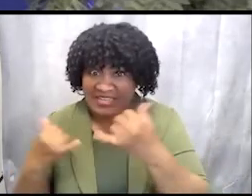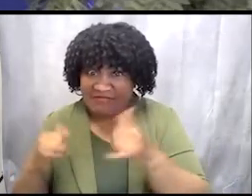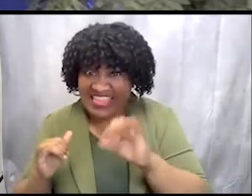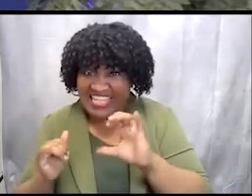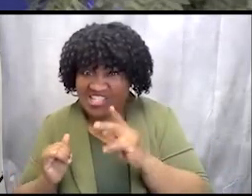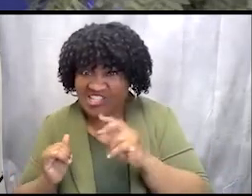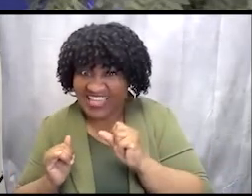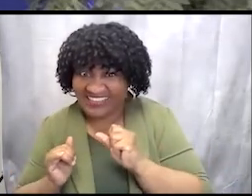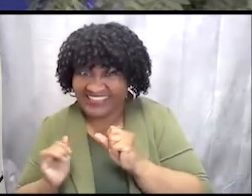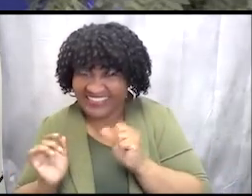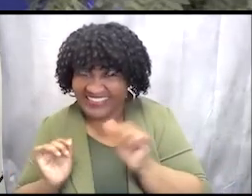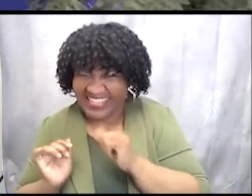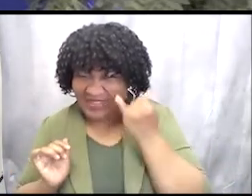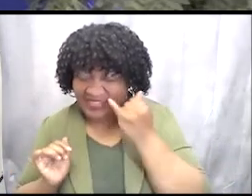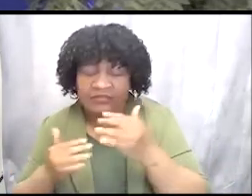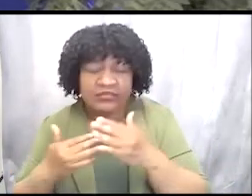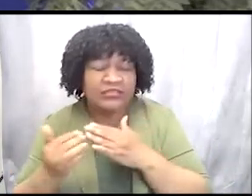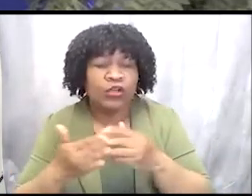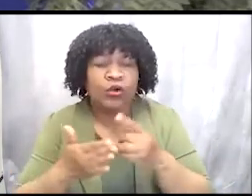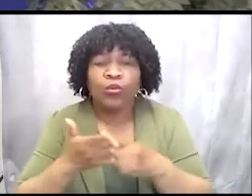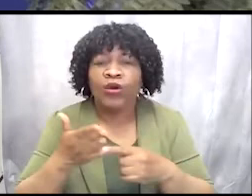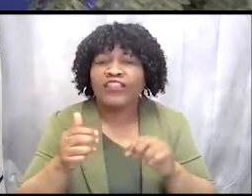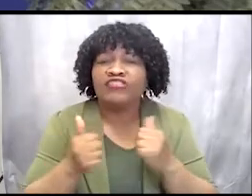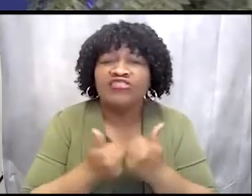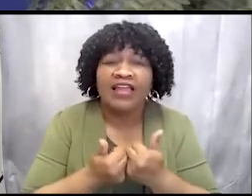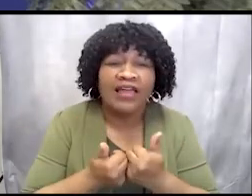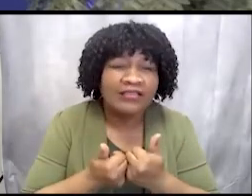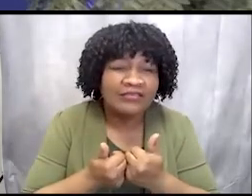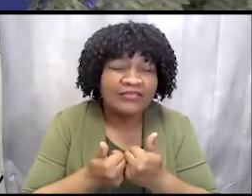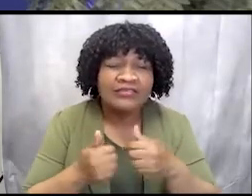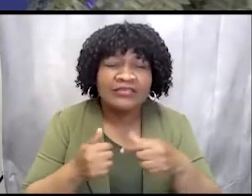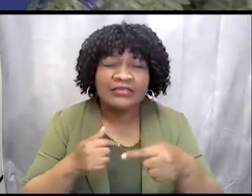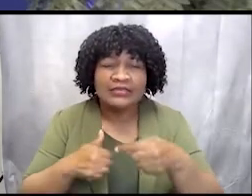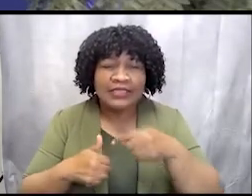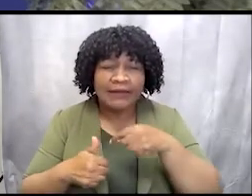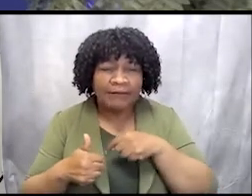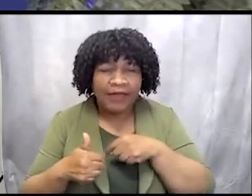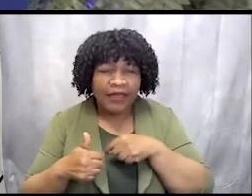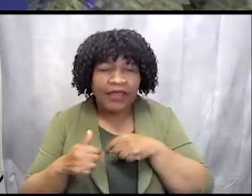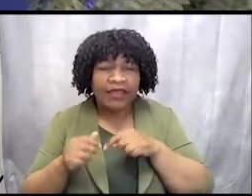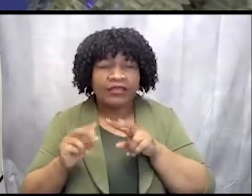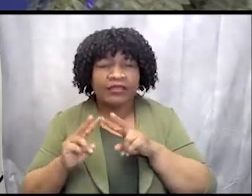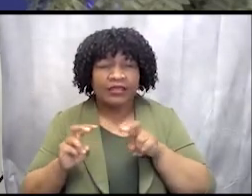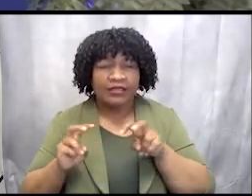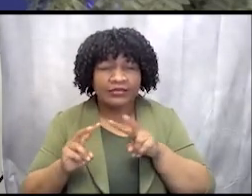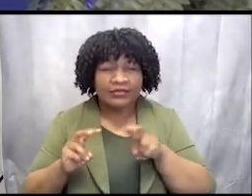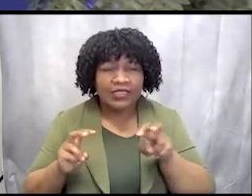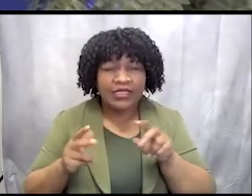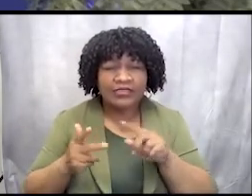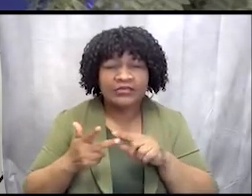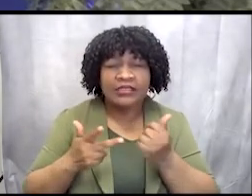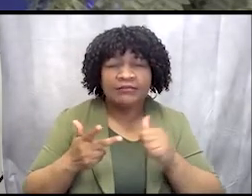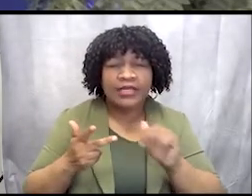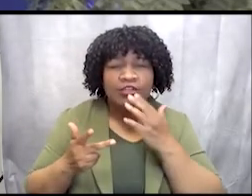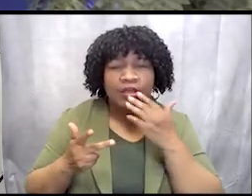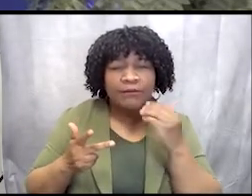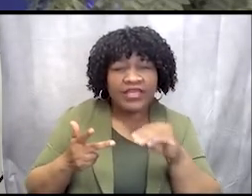which said no matter what the challenge, step back, assess, make your best move.